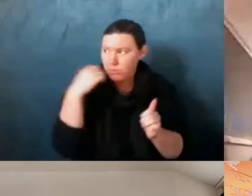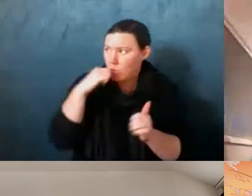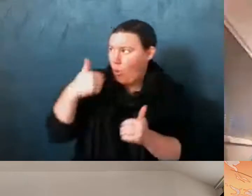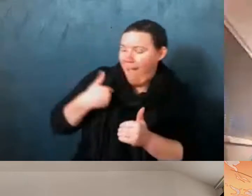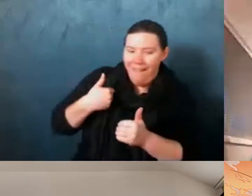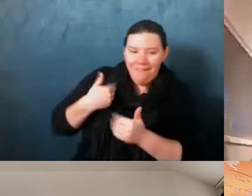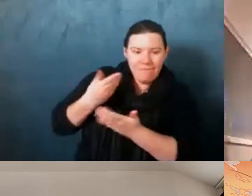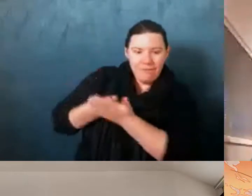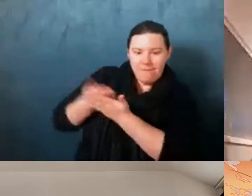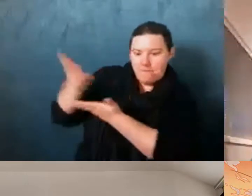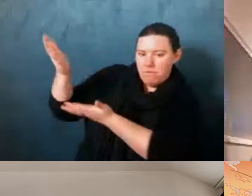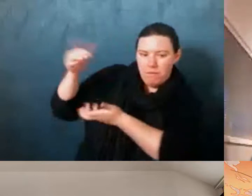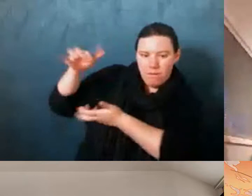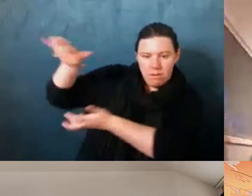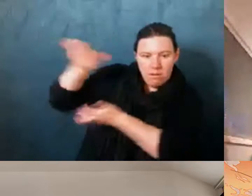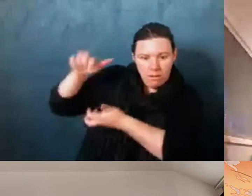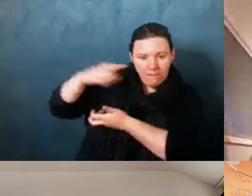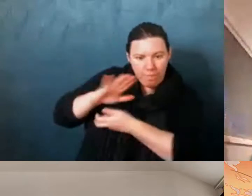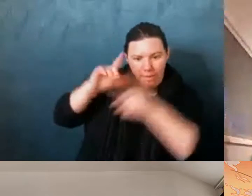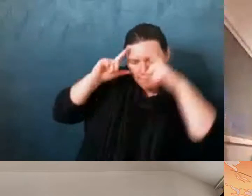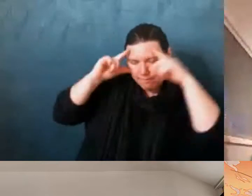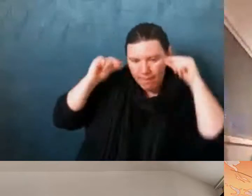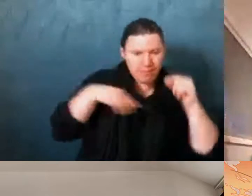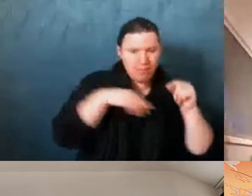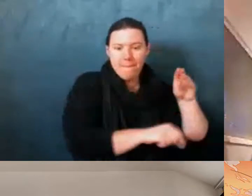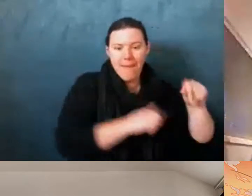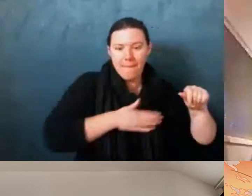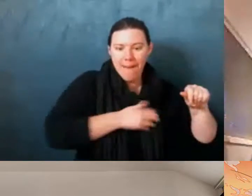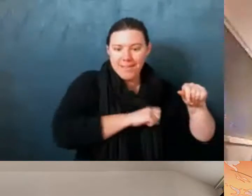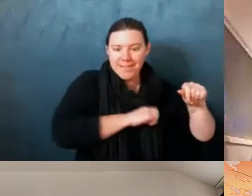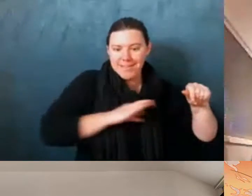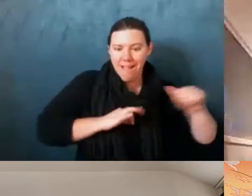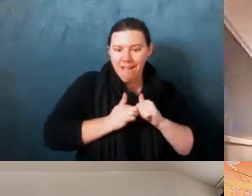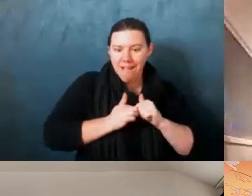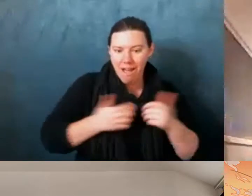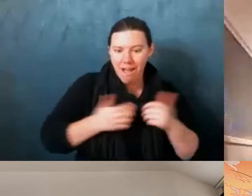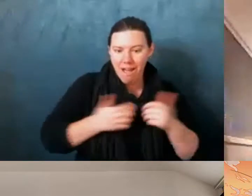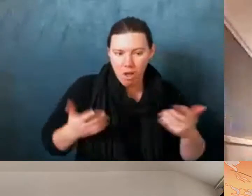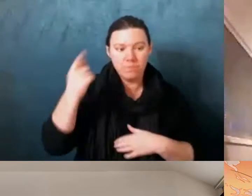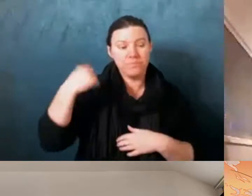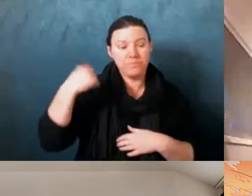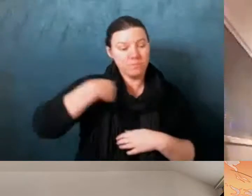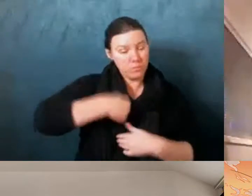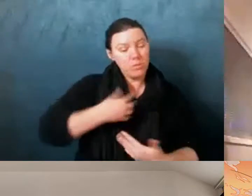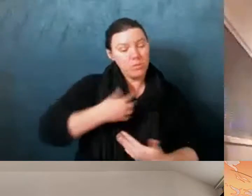to actually start paying for dispensing and paying more so that other doctors will want to do this.